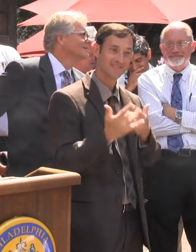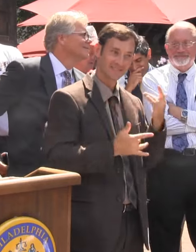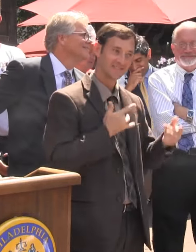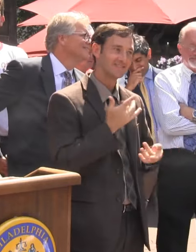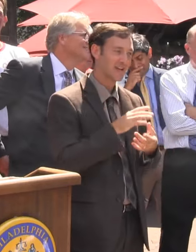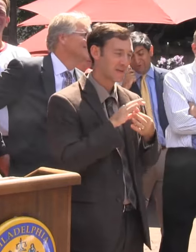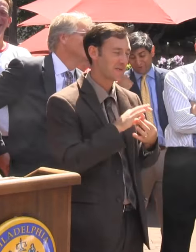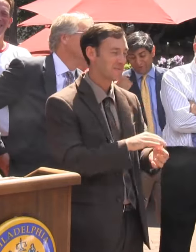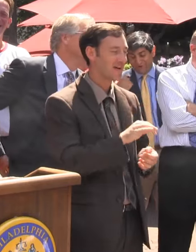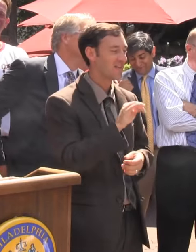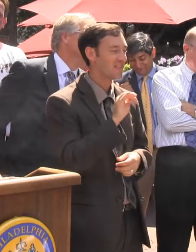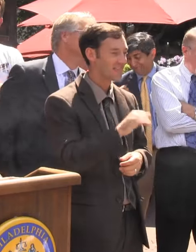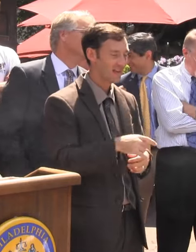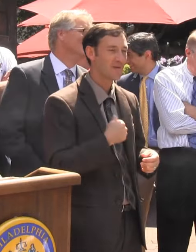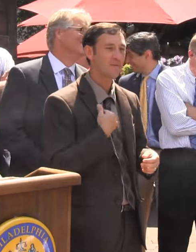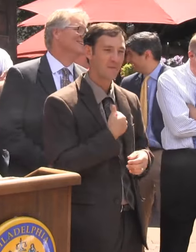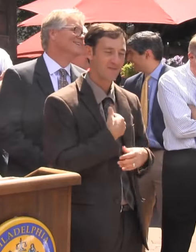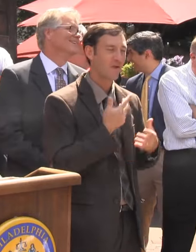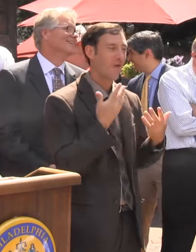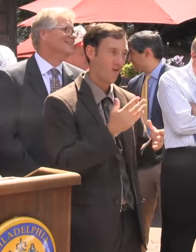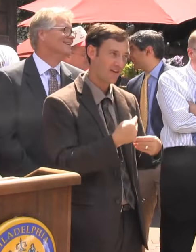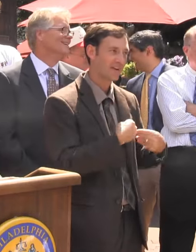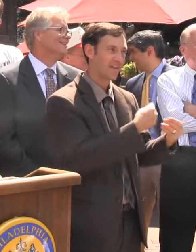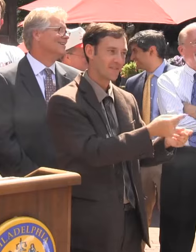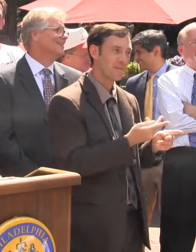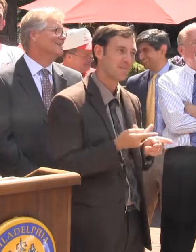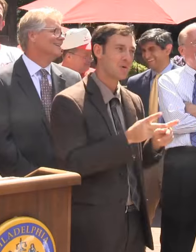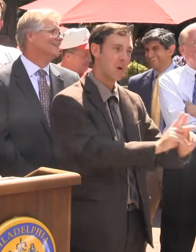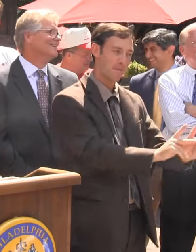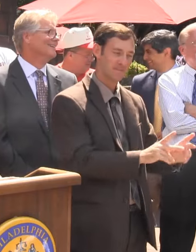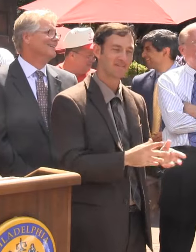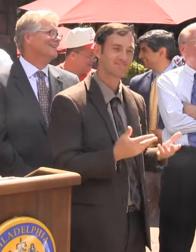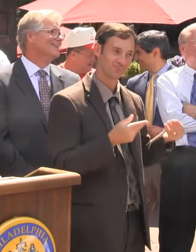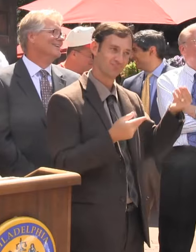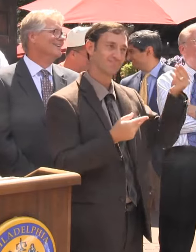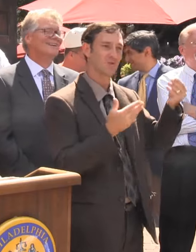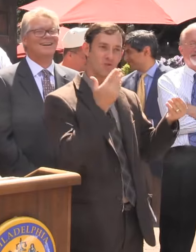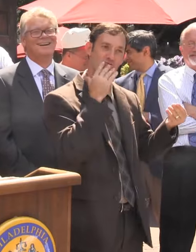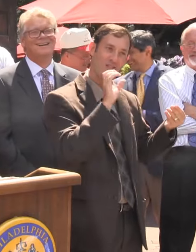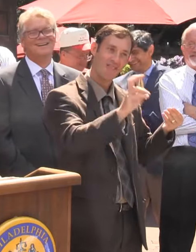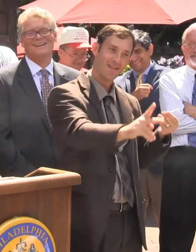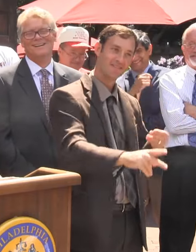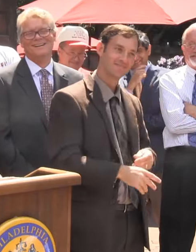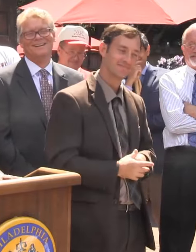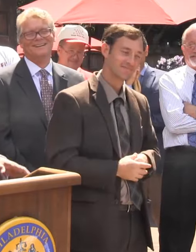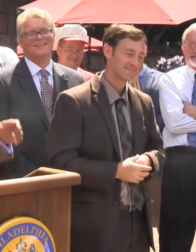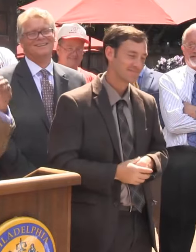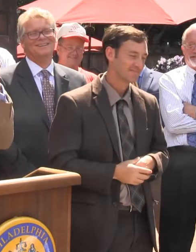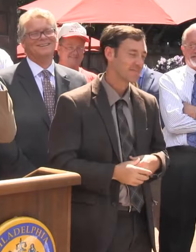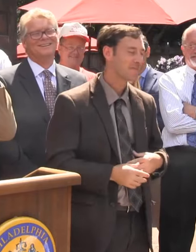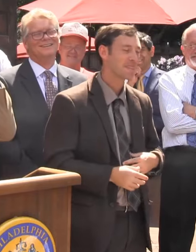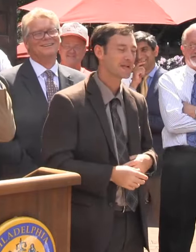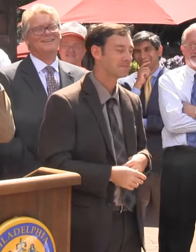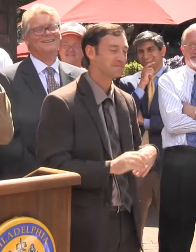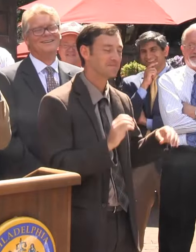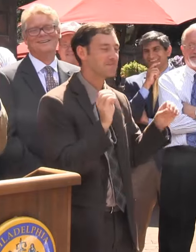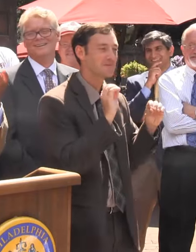that, and we've already given them a permit. So good luck with that. No, no one has contacted